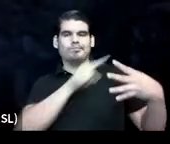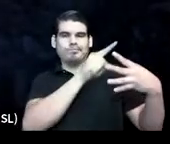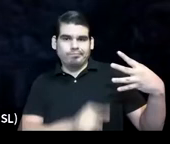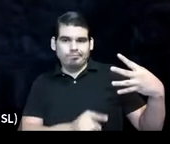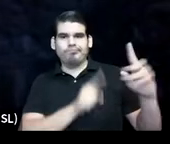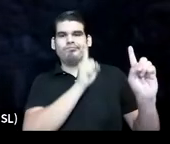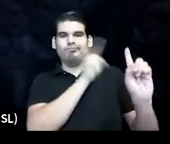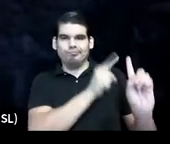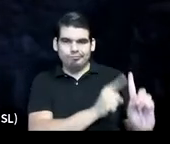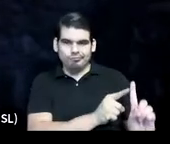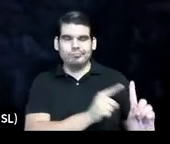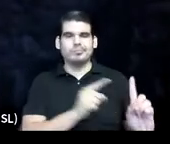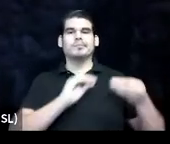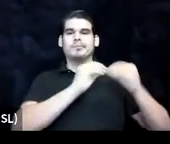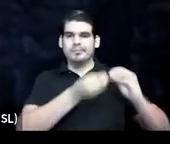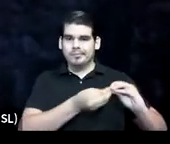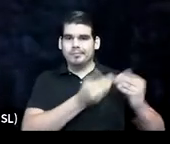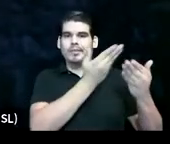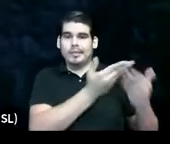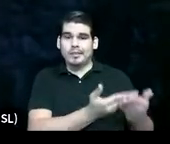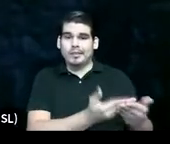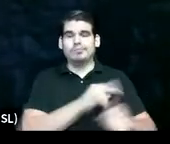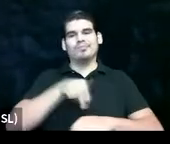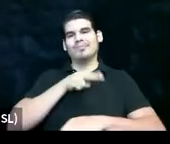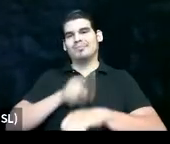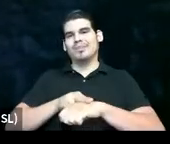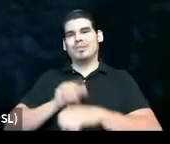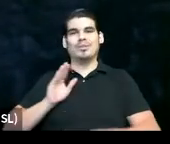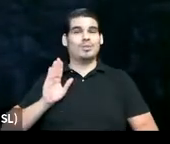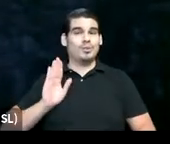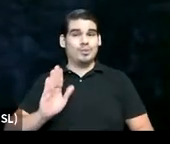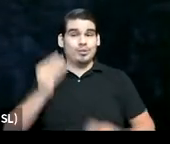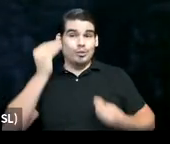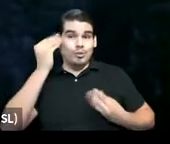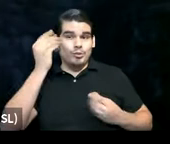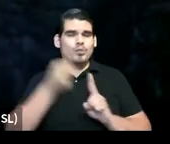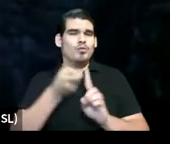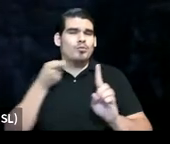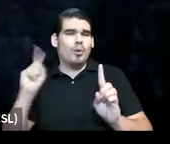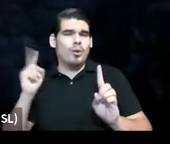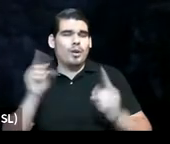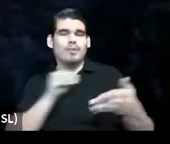It's just really part of that and kind of validating Why you're putting this together. So in these whereases, you're also going to be